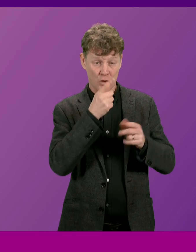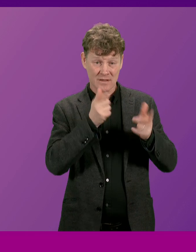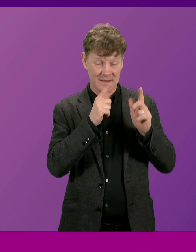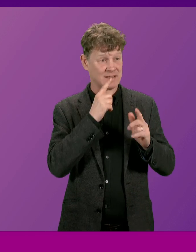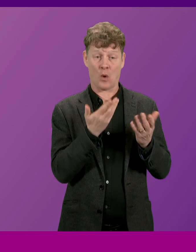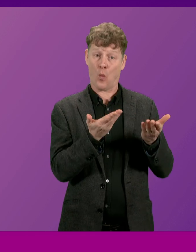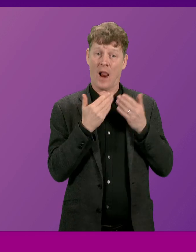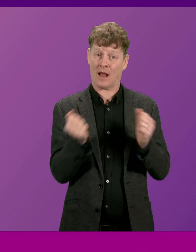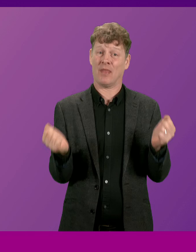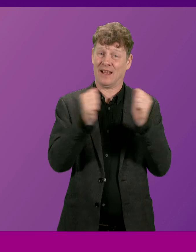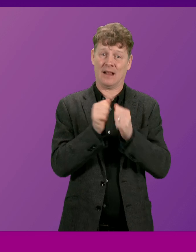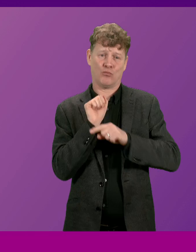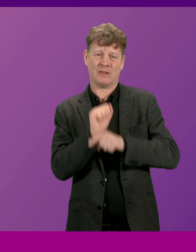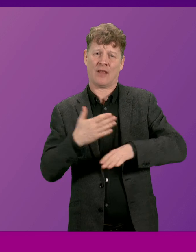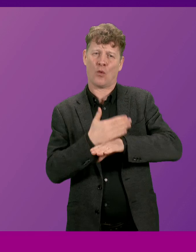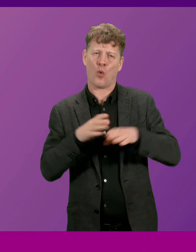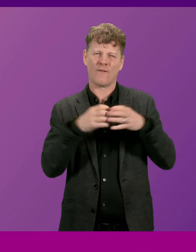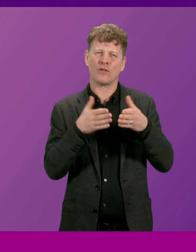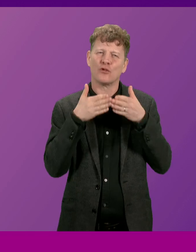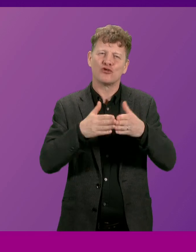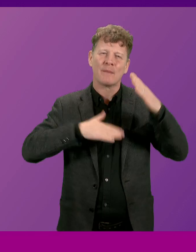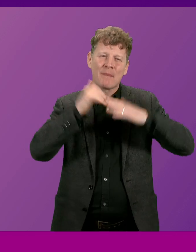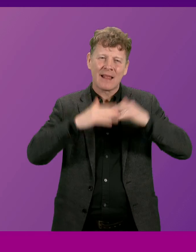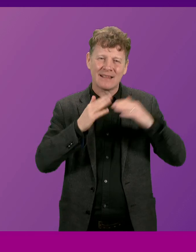which will protect the workforce and the shipbuilding industry in Scotland?